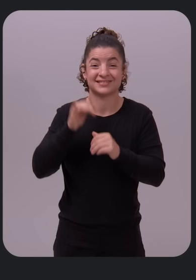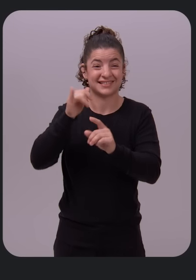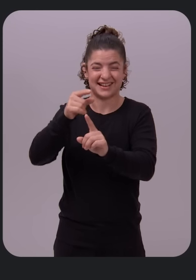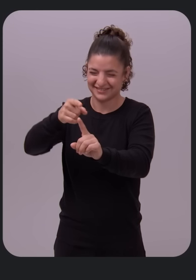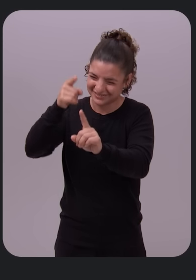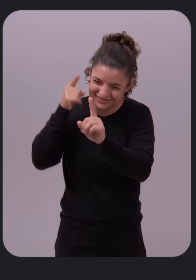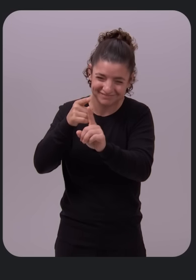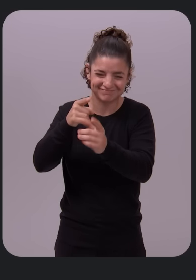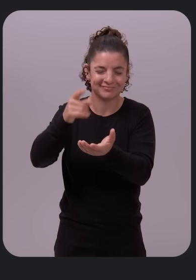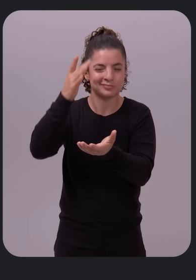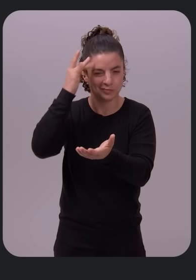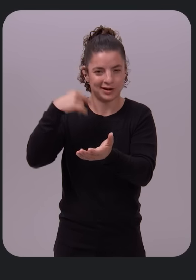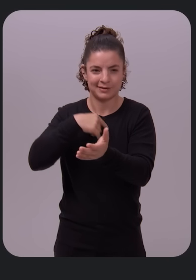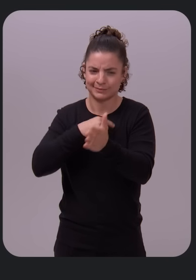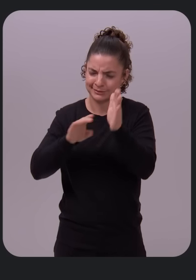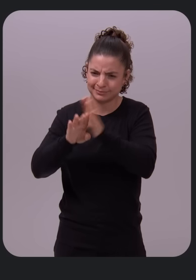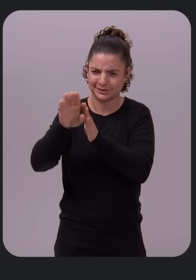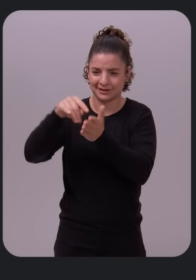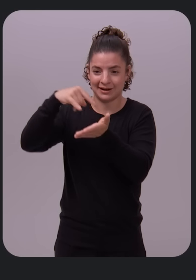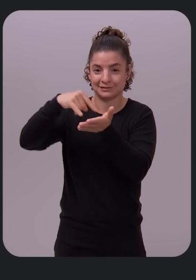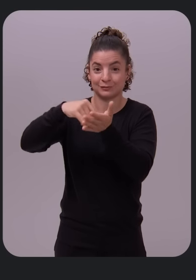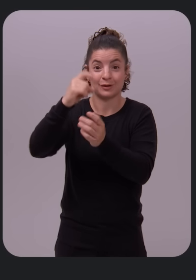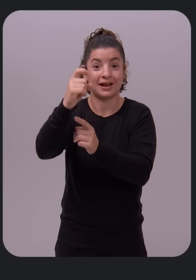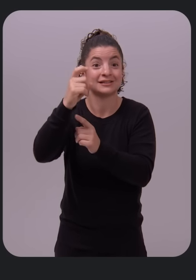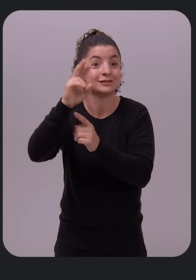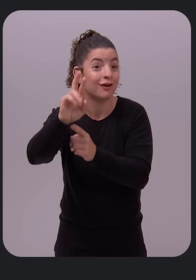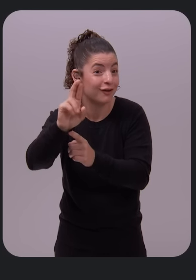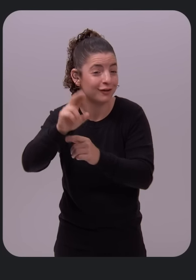That's exactly why we're building Android XR.